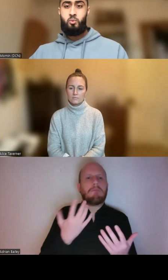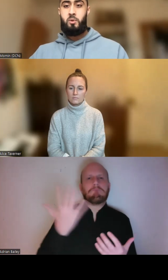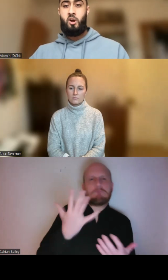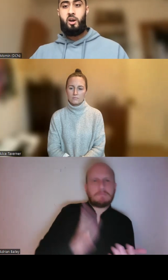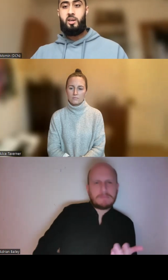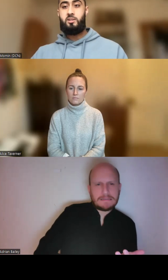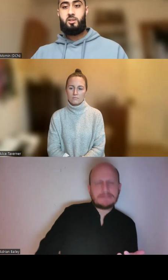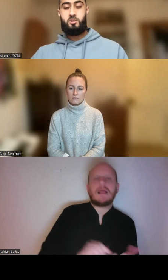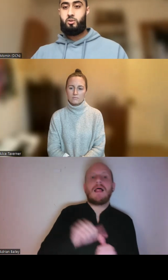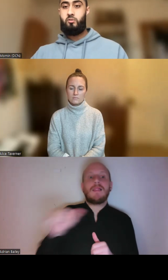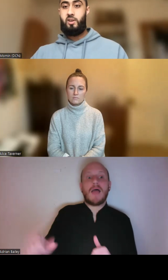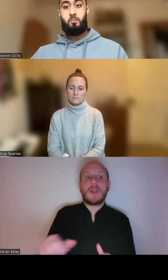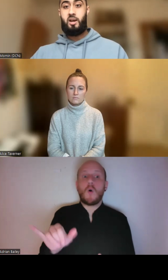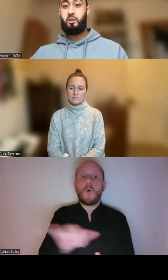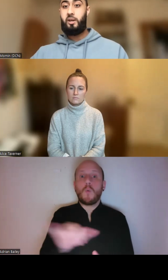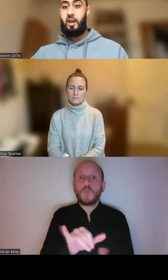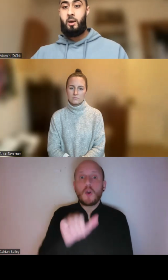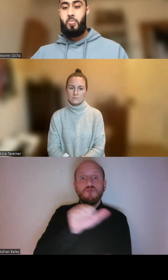This webinar is aimed at the beginner,